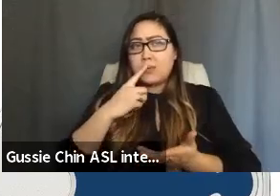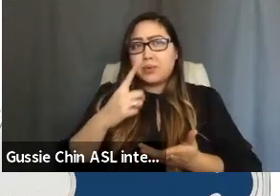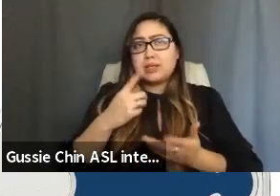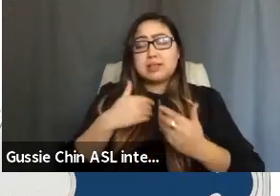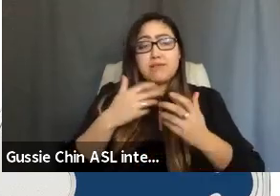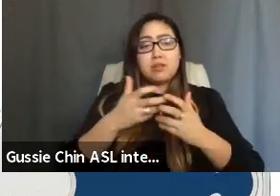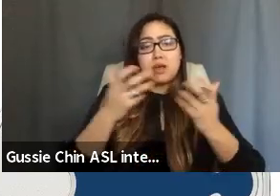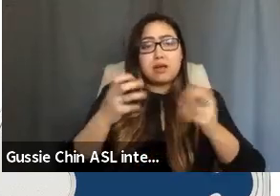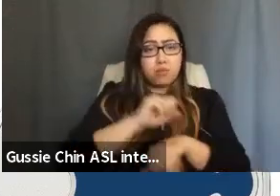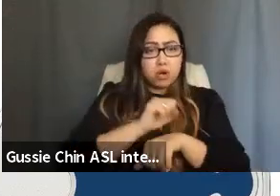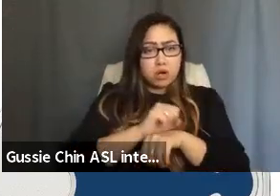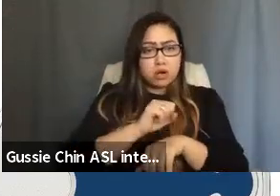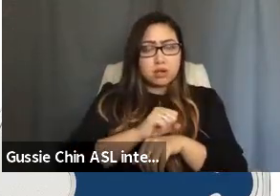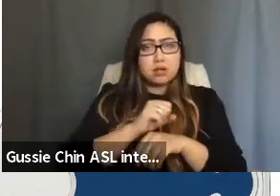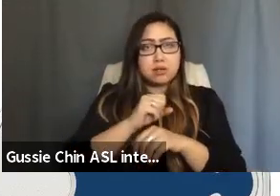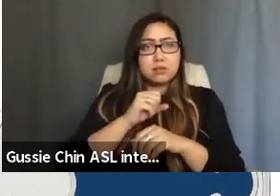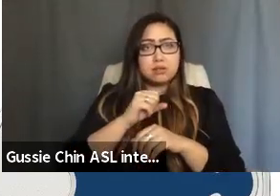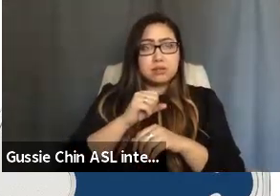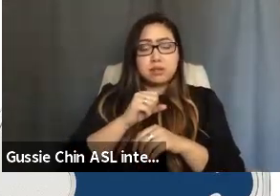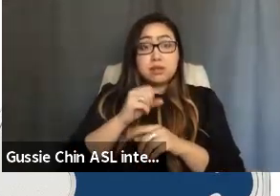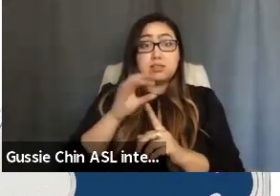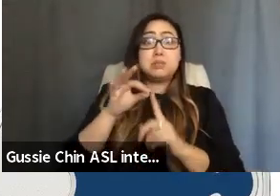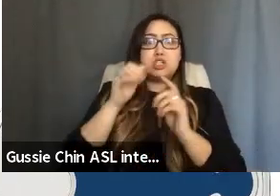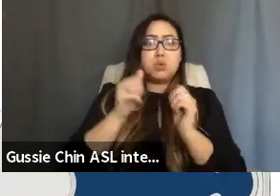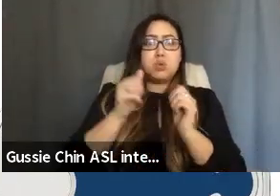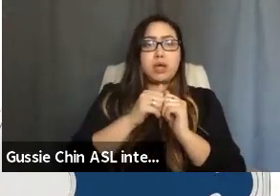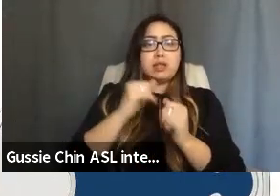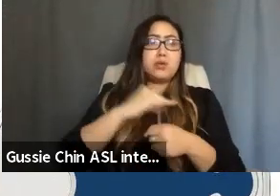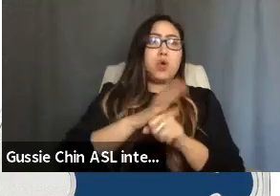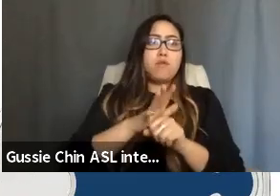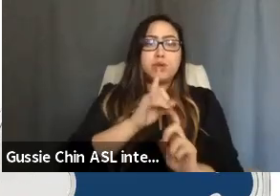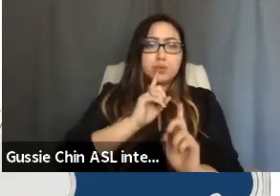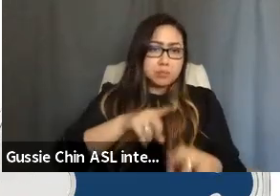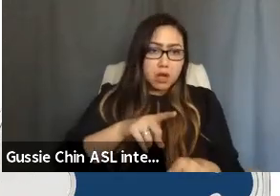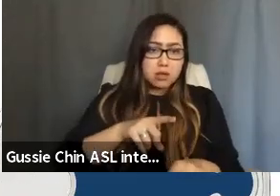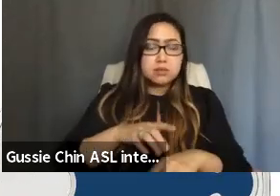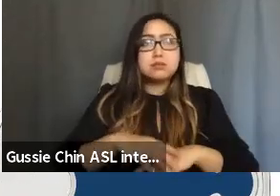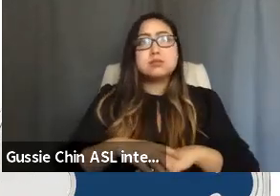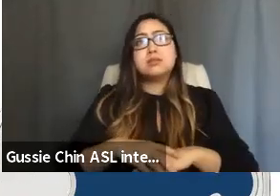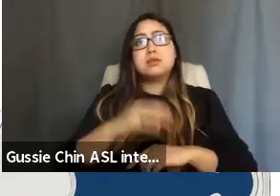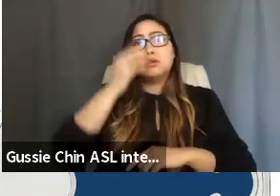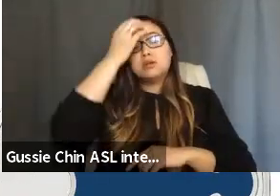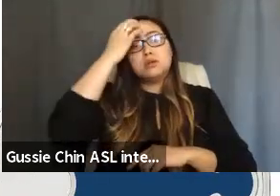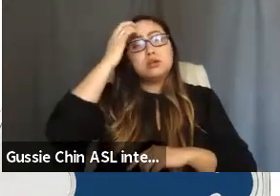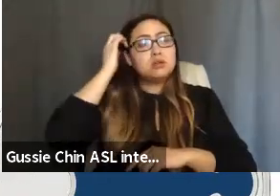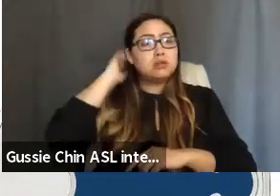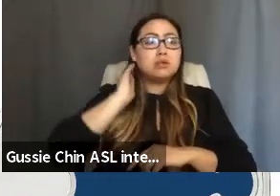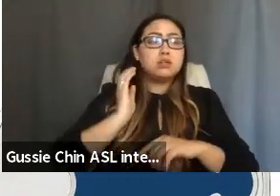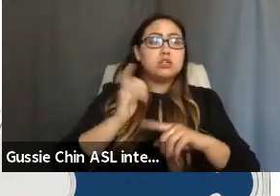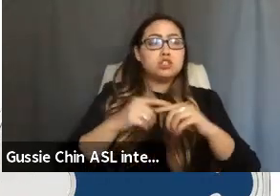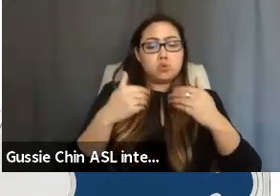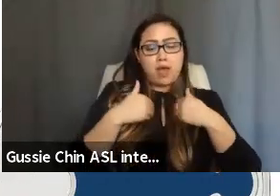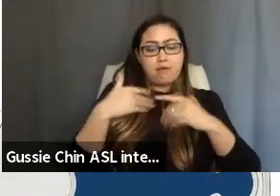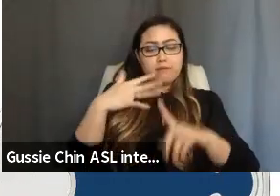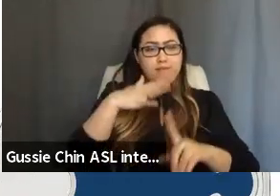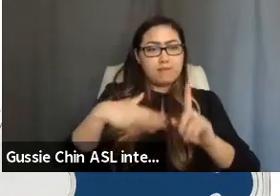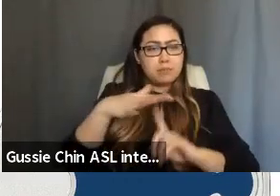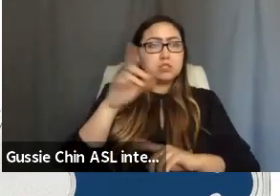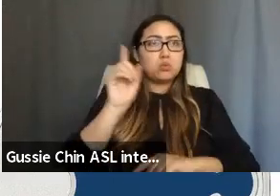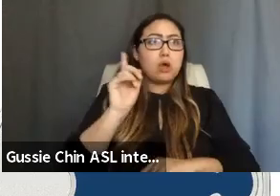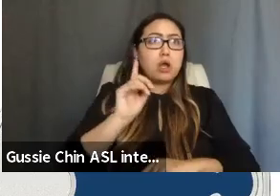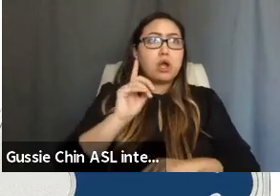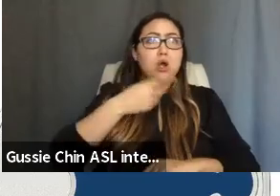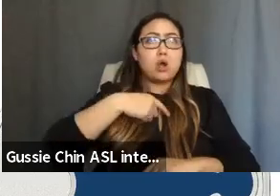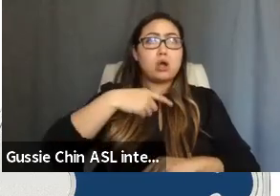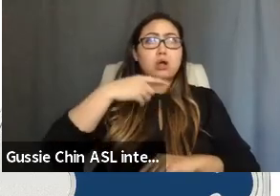especially within sort of the COVID response to have environments where sort of day to day